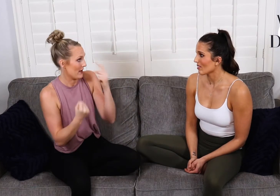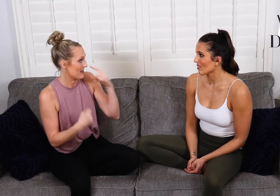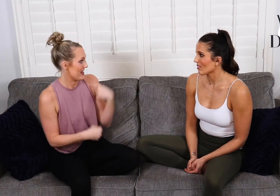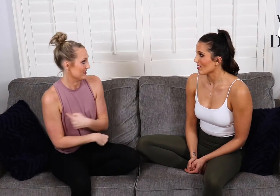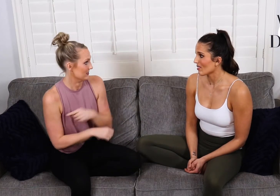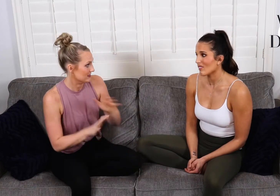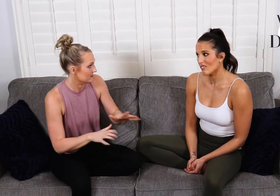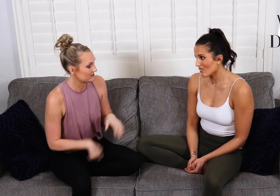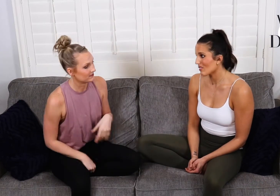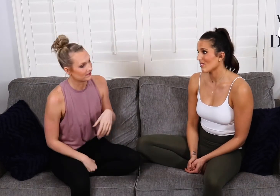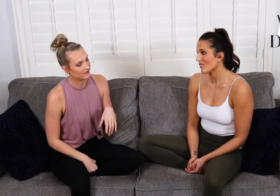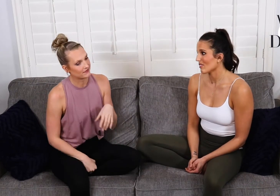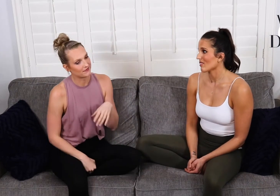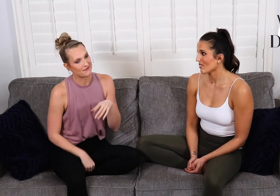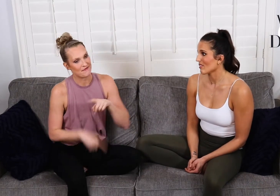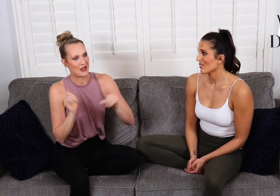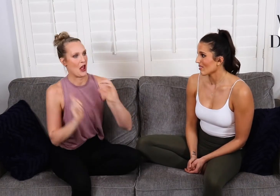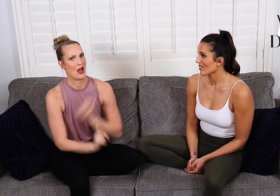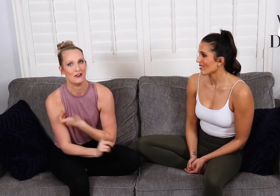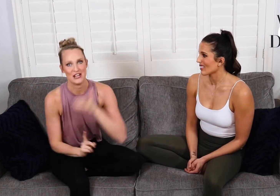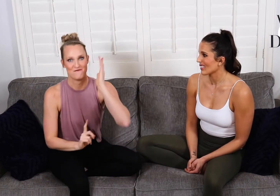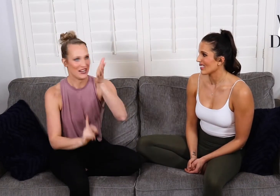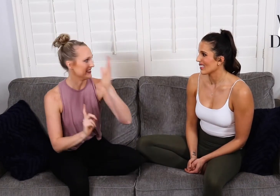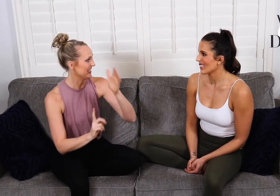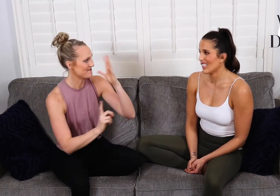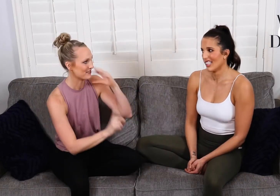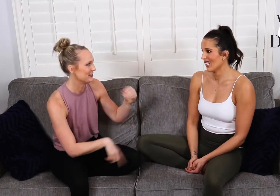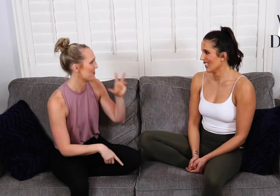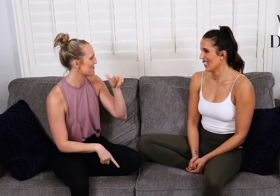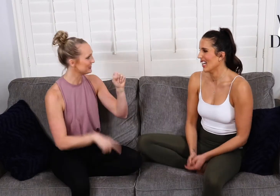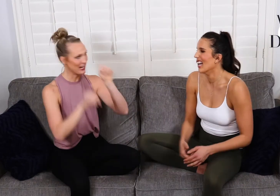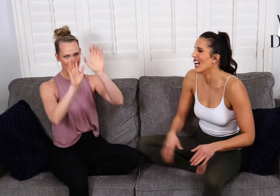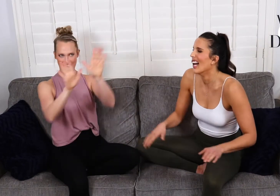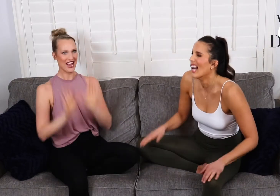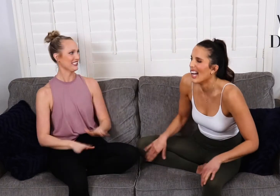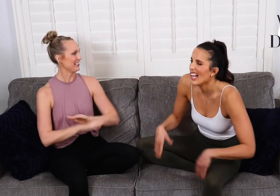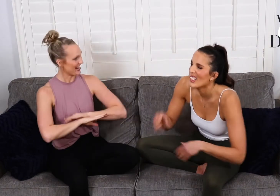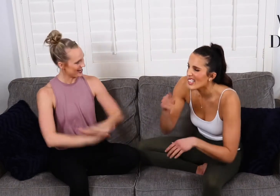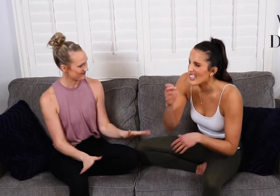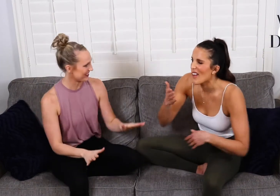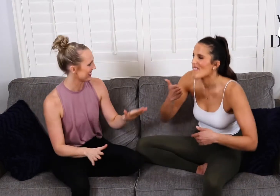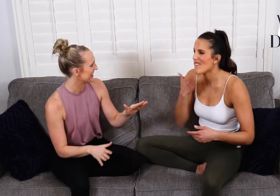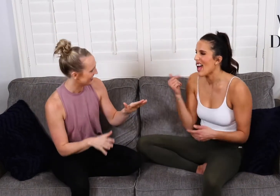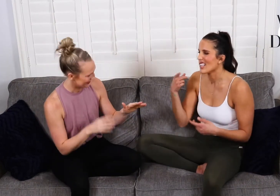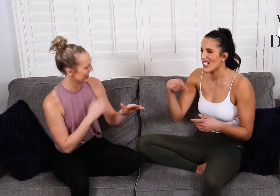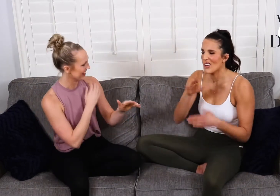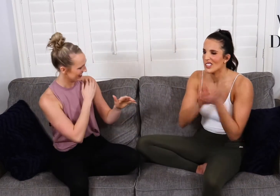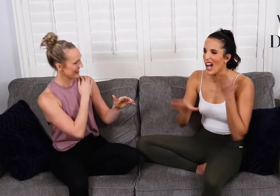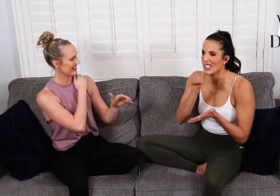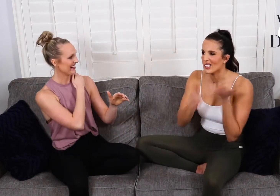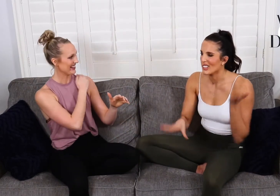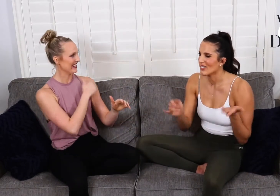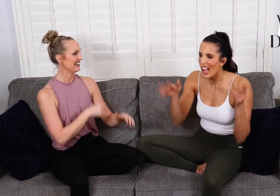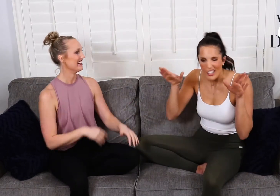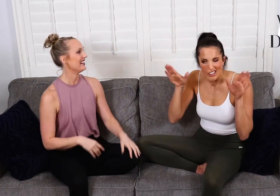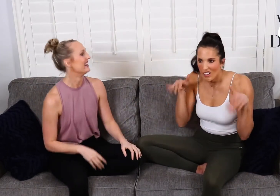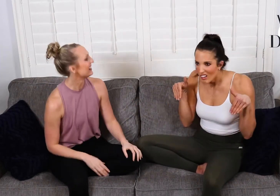holds for us. But our presentation, it was amazing. It was the best! Those college students were